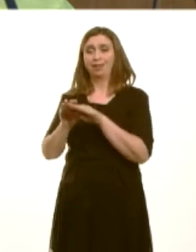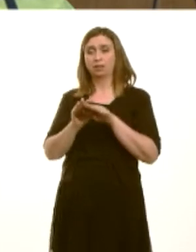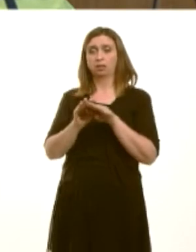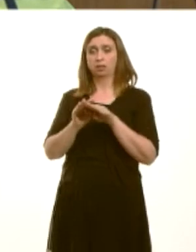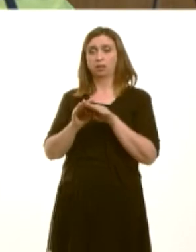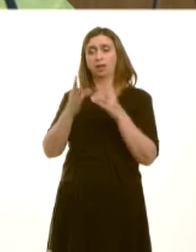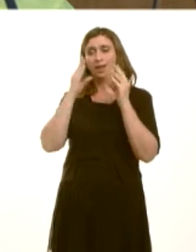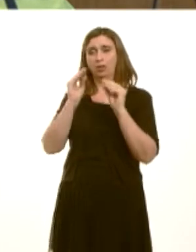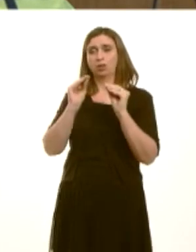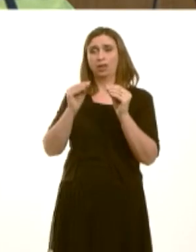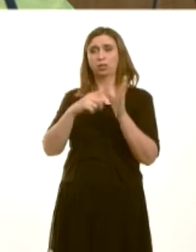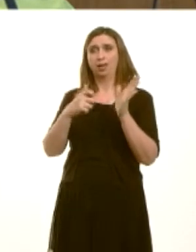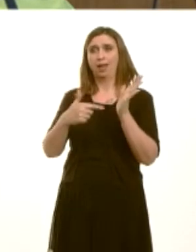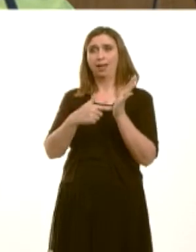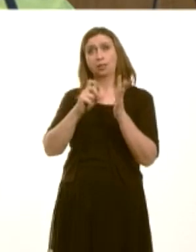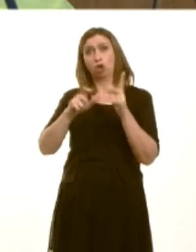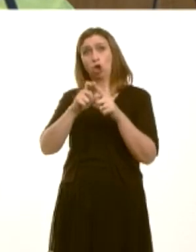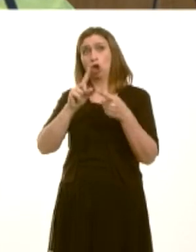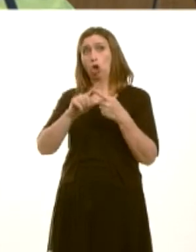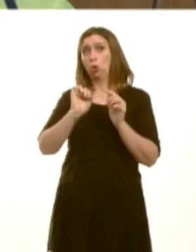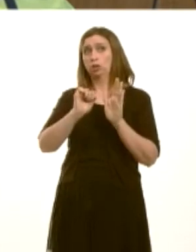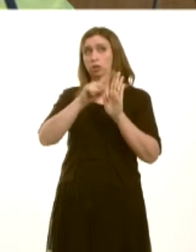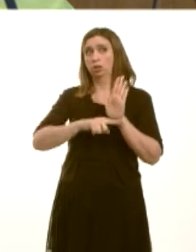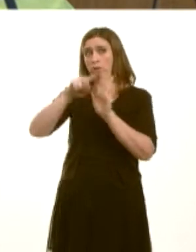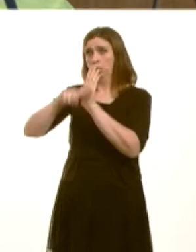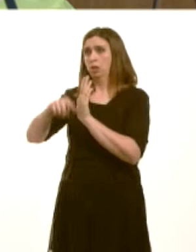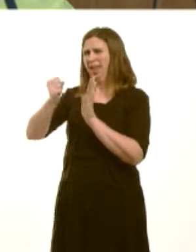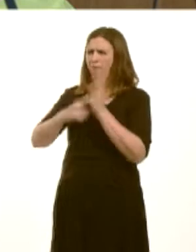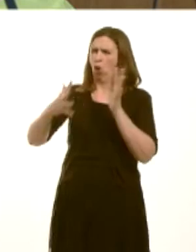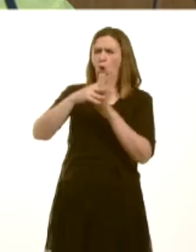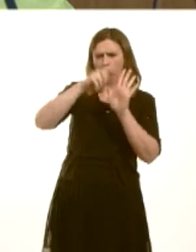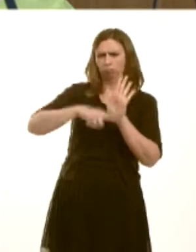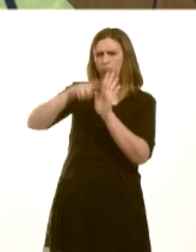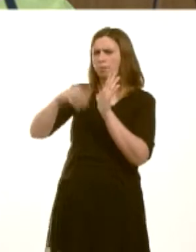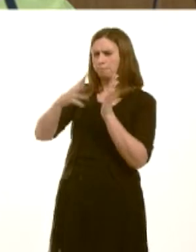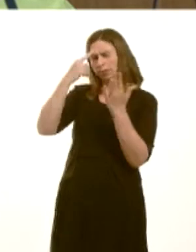school organisation code. They have to consider a range of factors when proposing change.